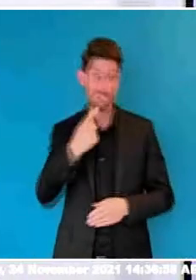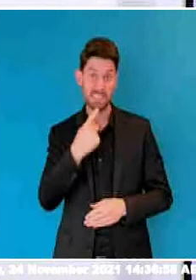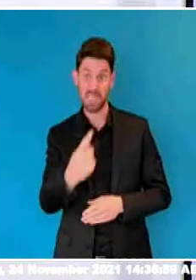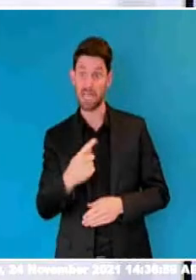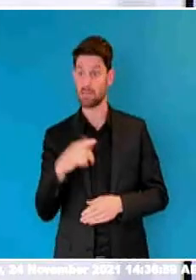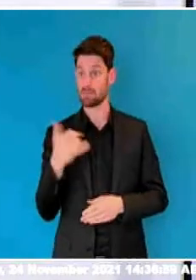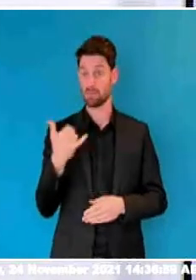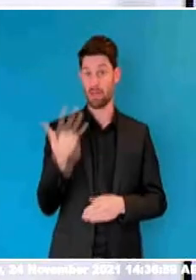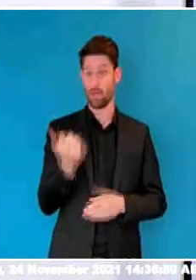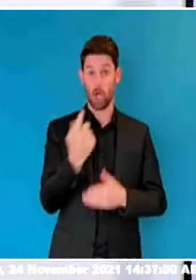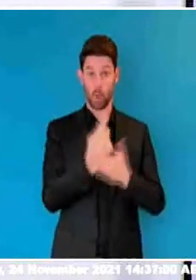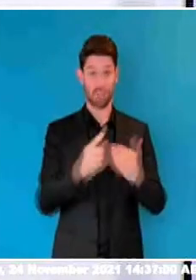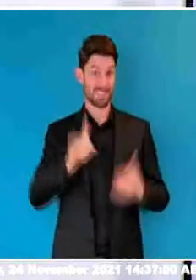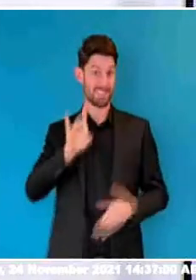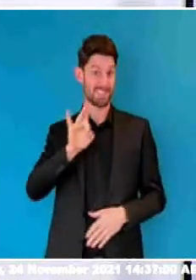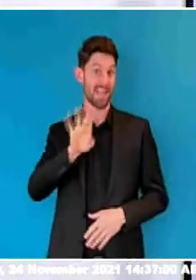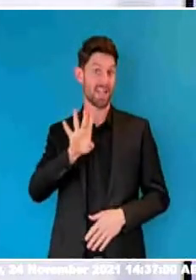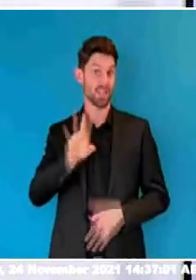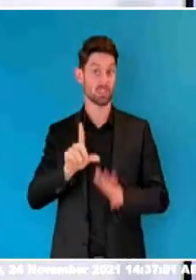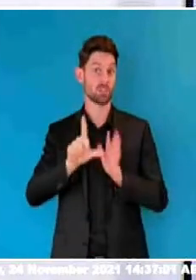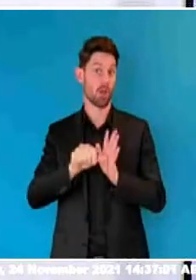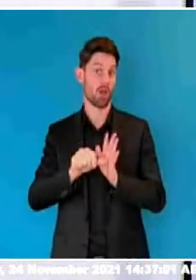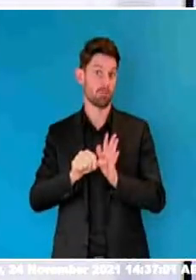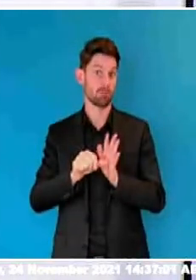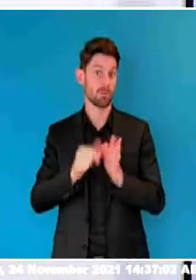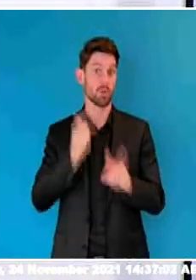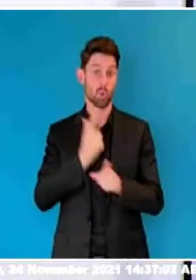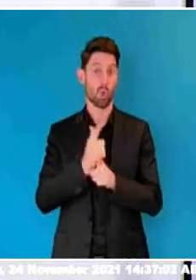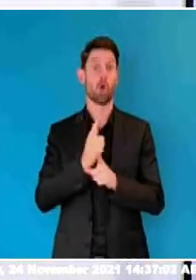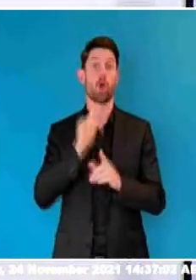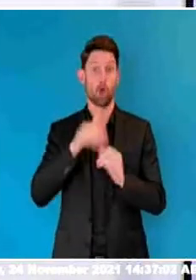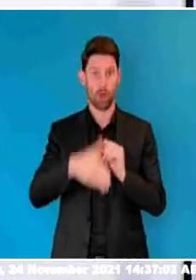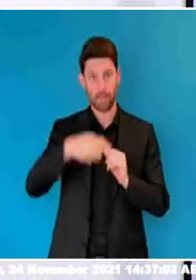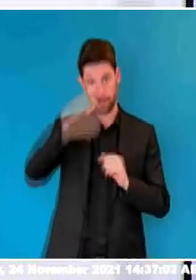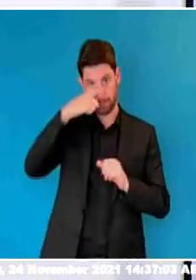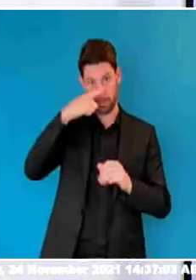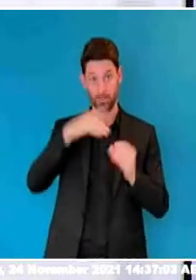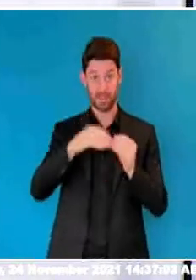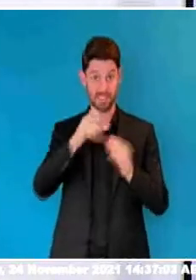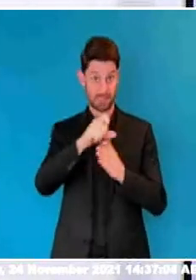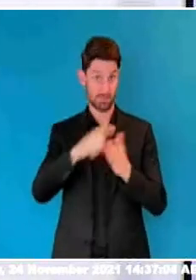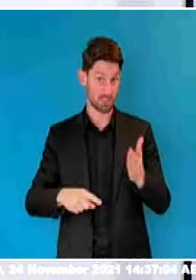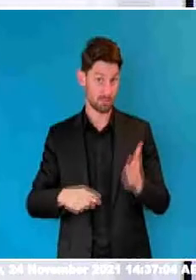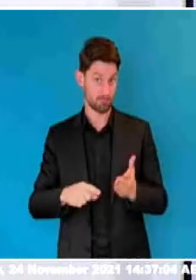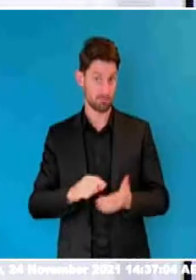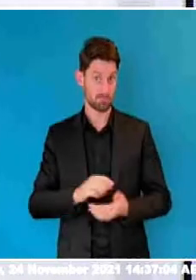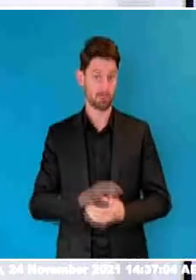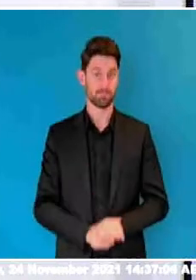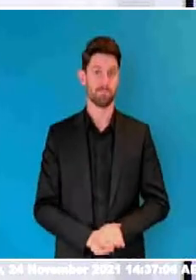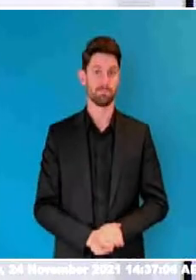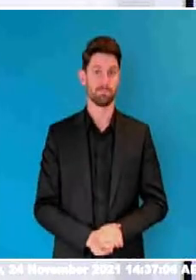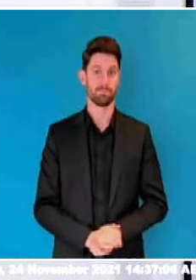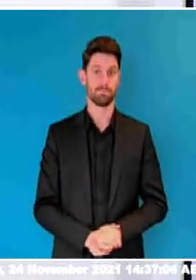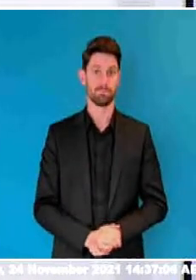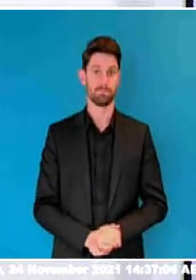10 references to people with disability throughout those codes? I don't know.